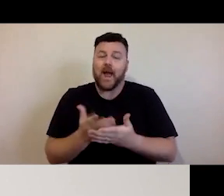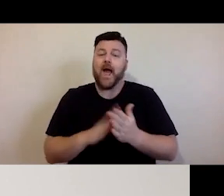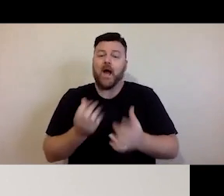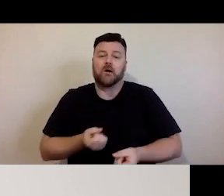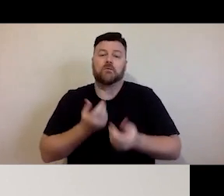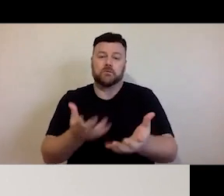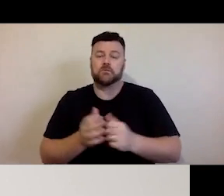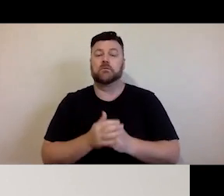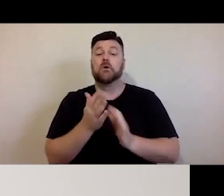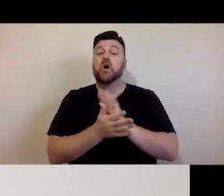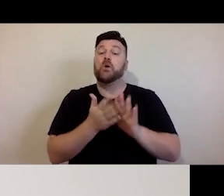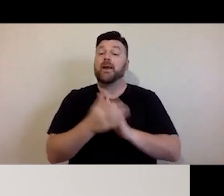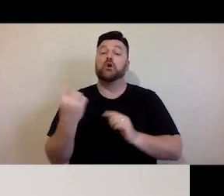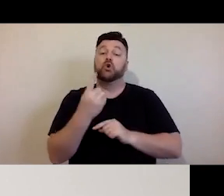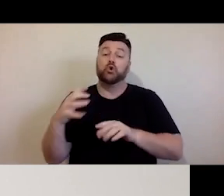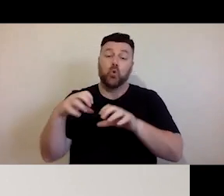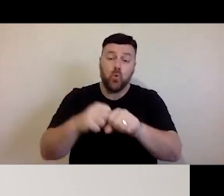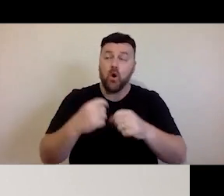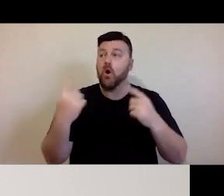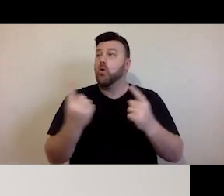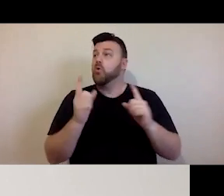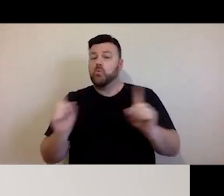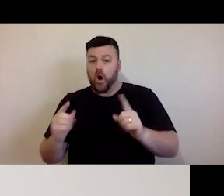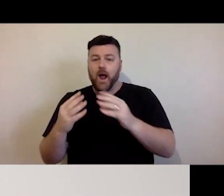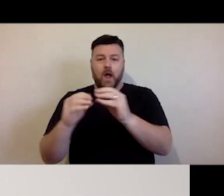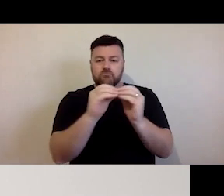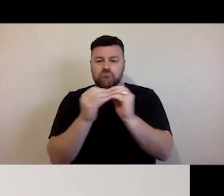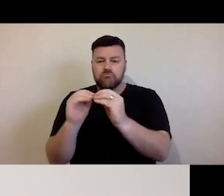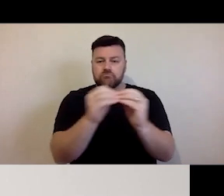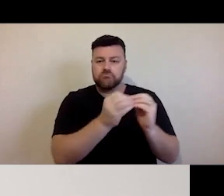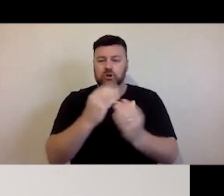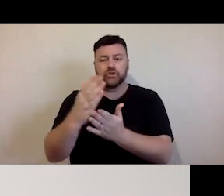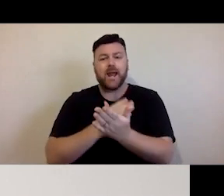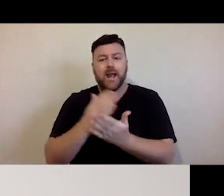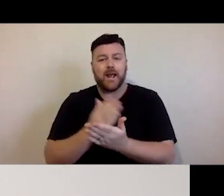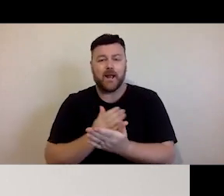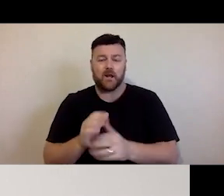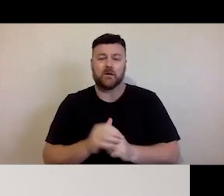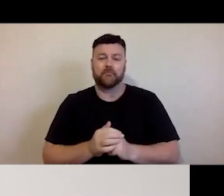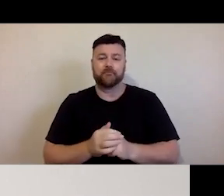negotiated and shared. Negotiating hybrid solutions and ideas and ways